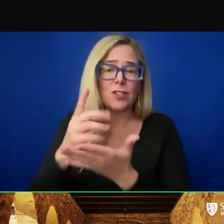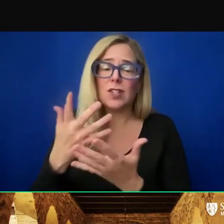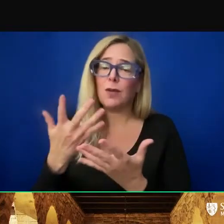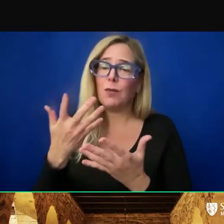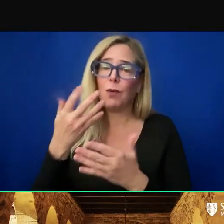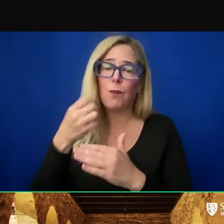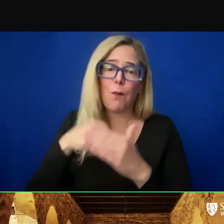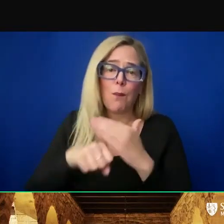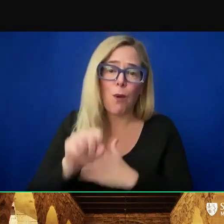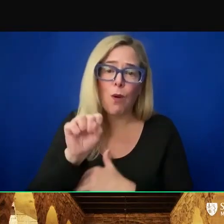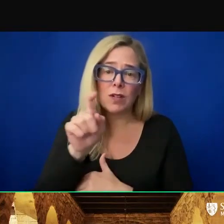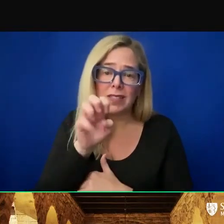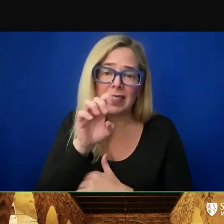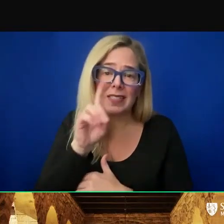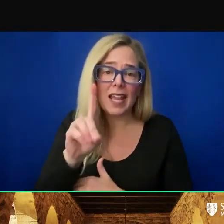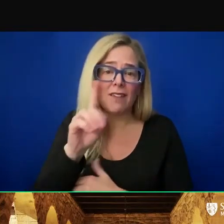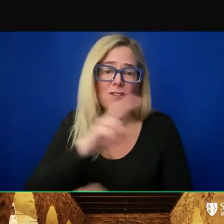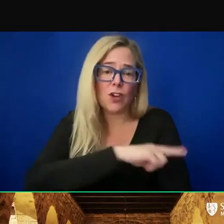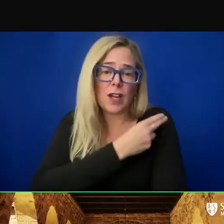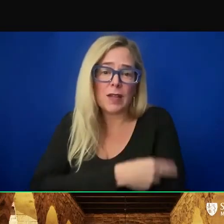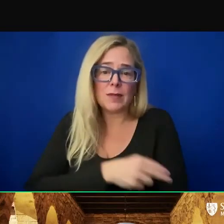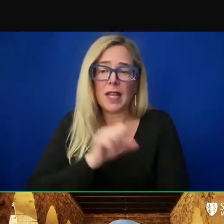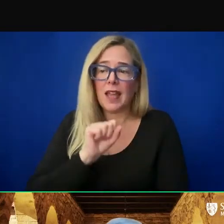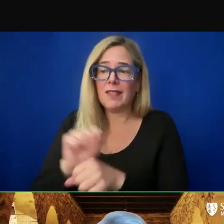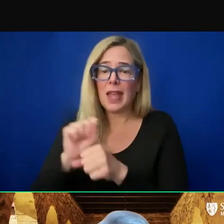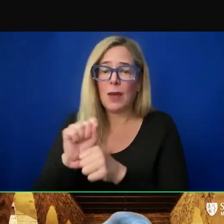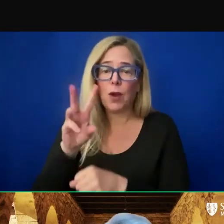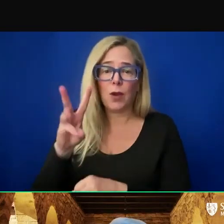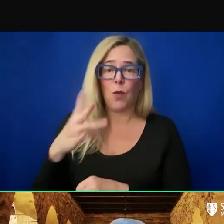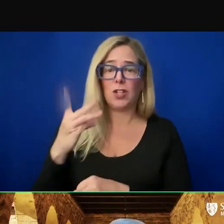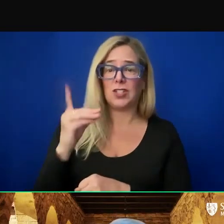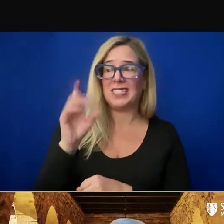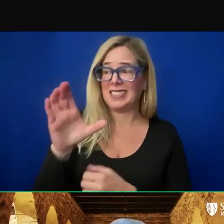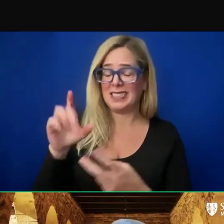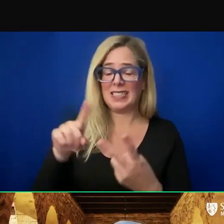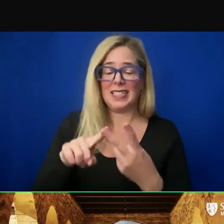work in Washington DC, one as a civil rights lawyer and the other one at the White House.